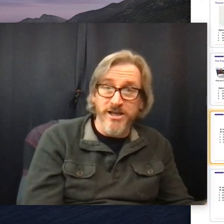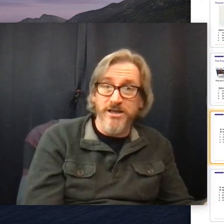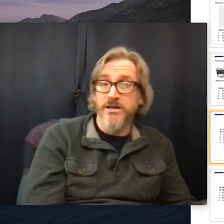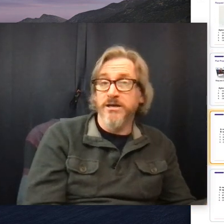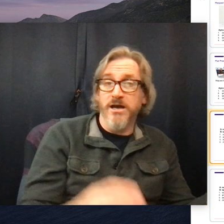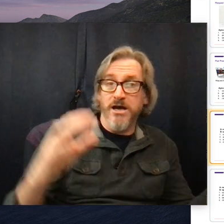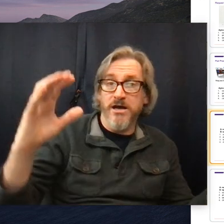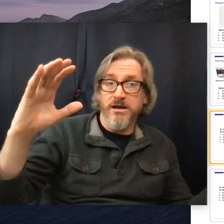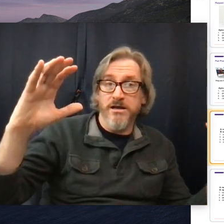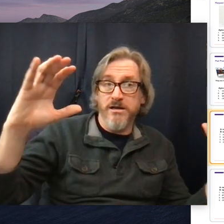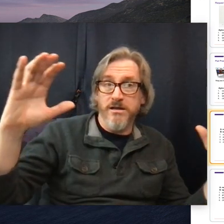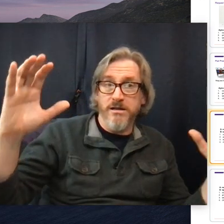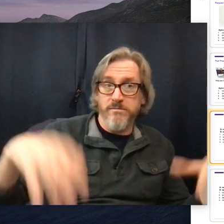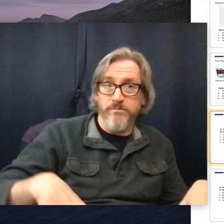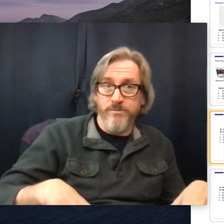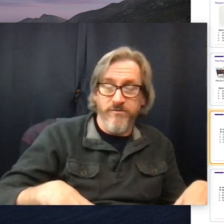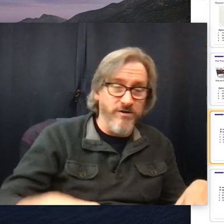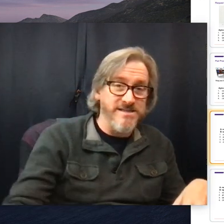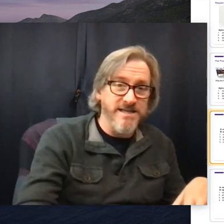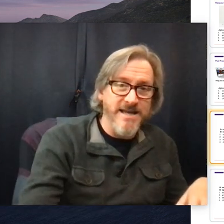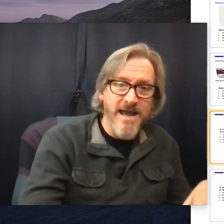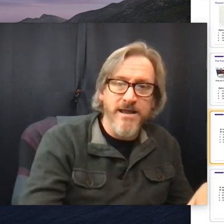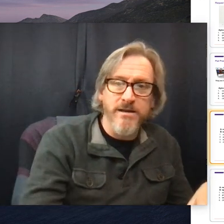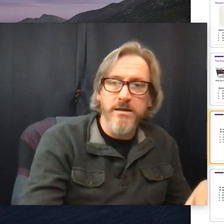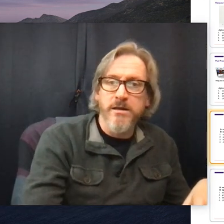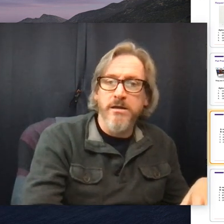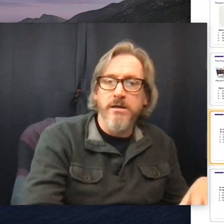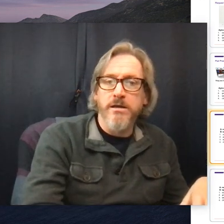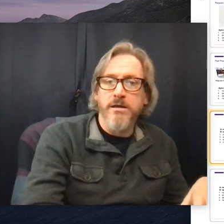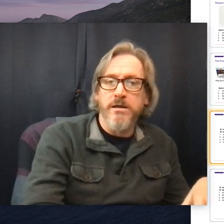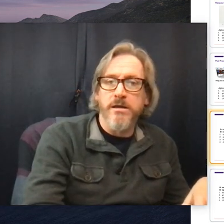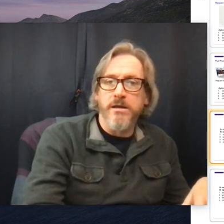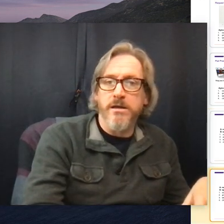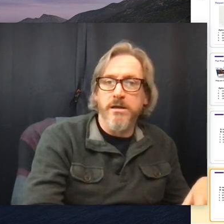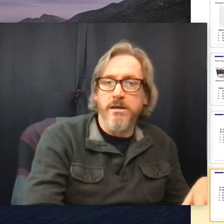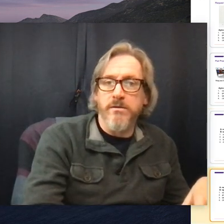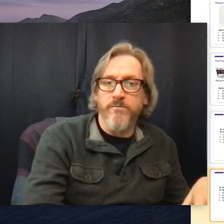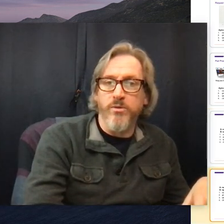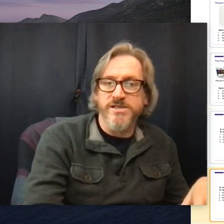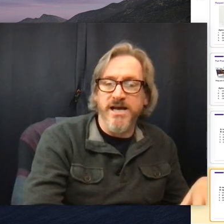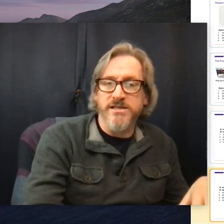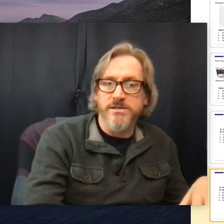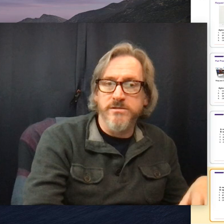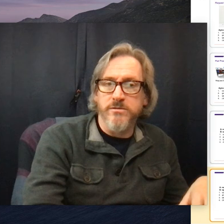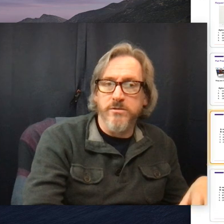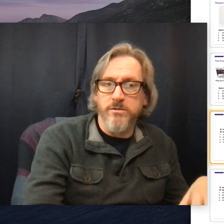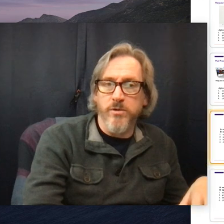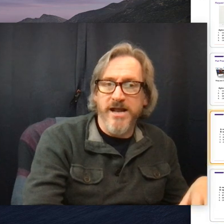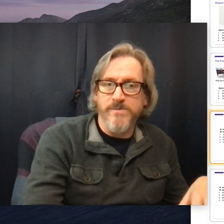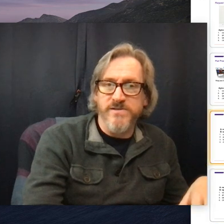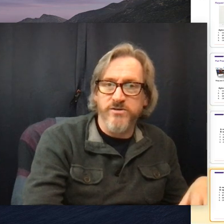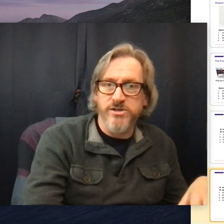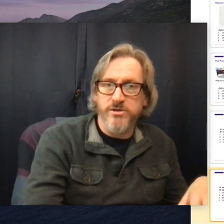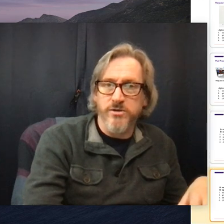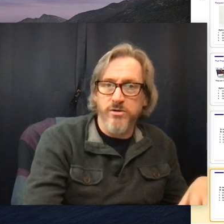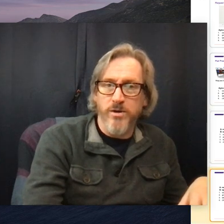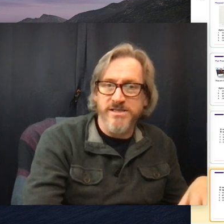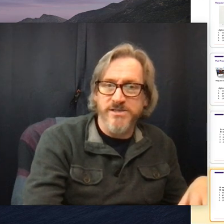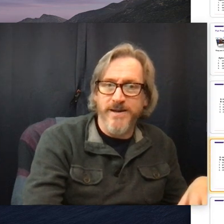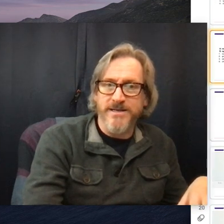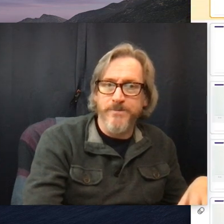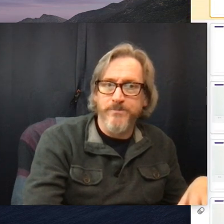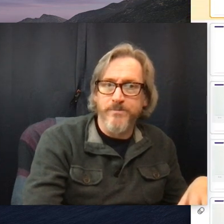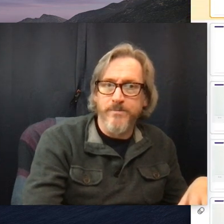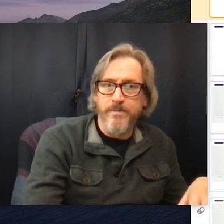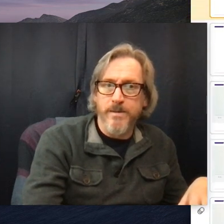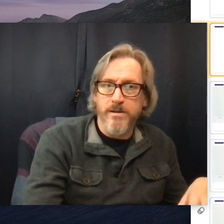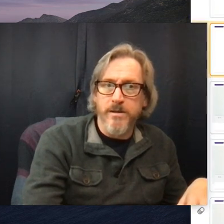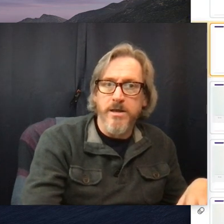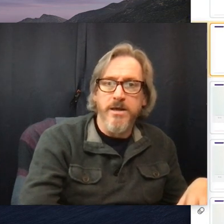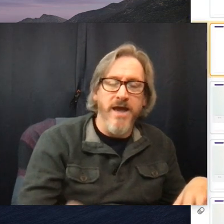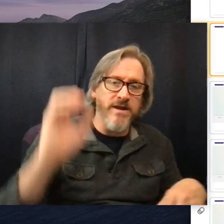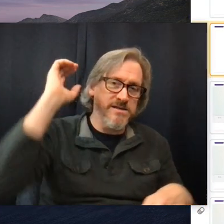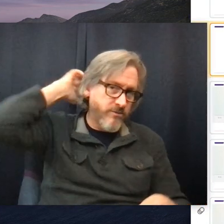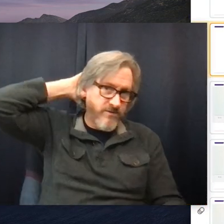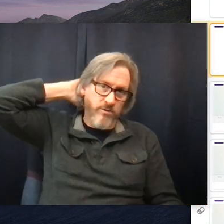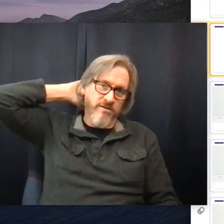the uh the phrases again both sides what happens first what is expected and then a simplified way